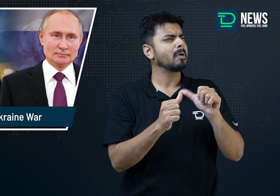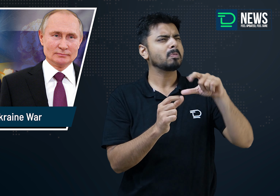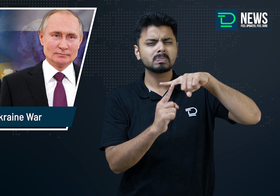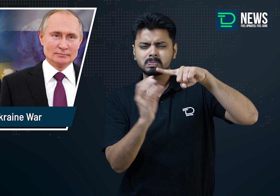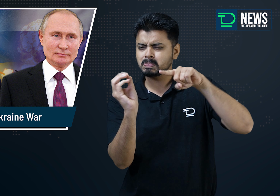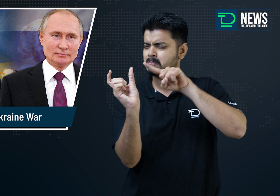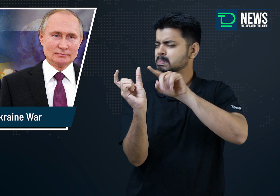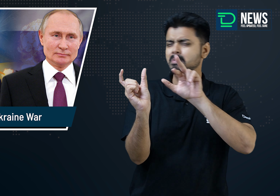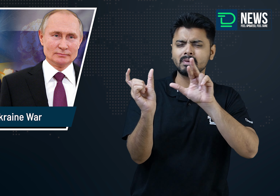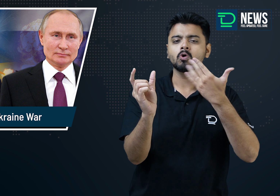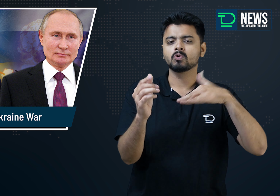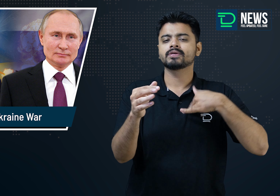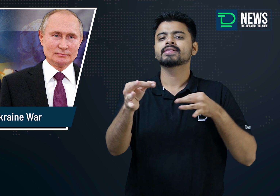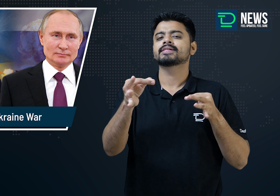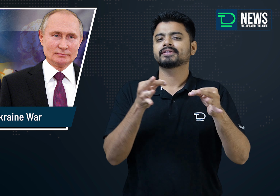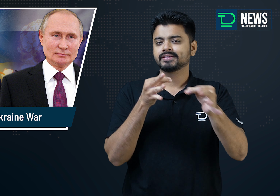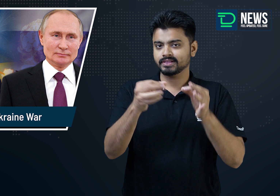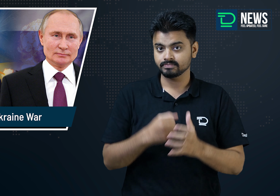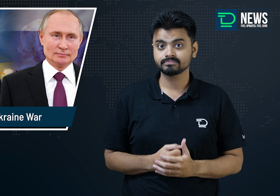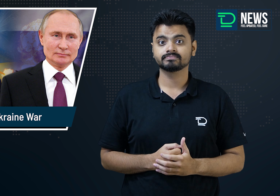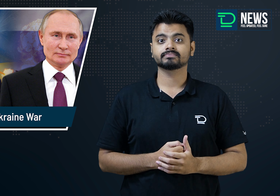But what is NATO?